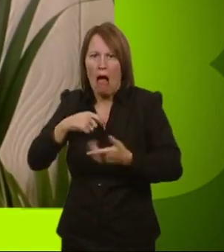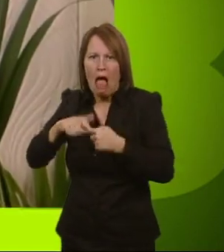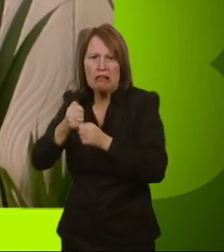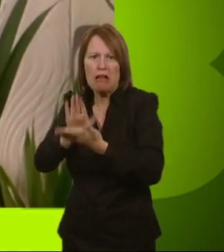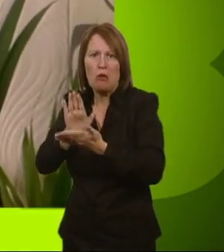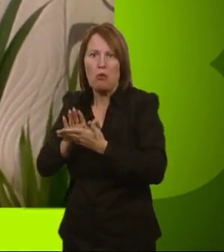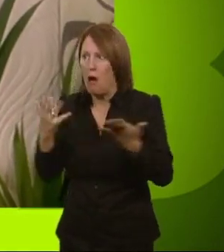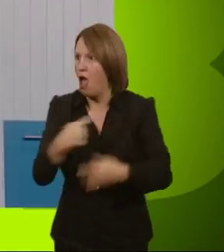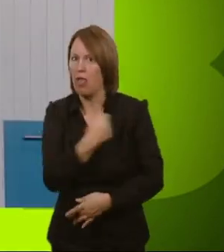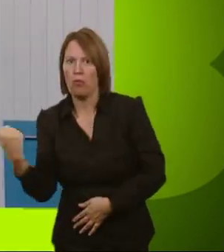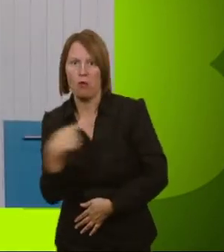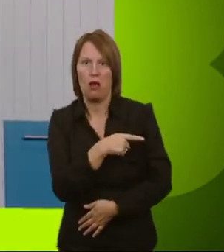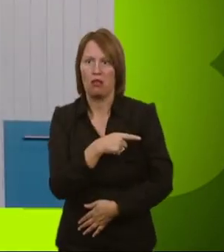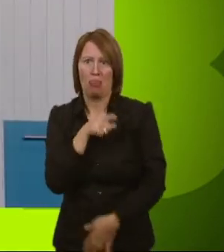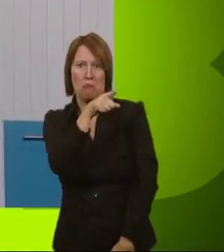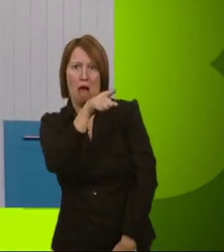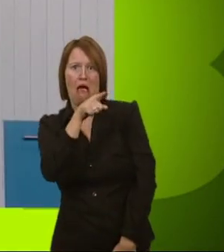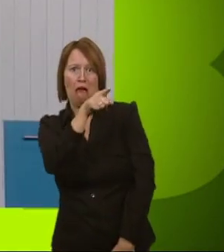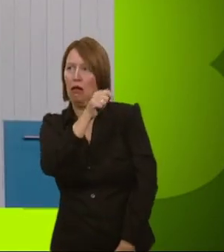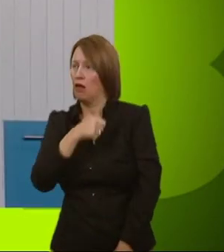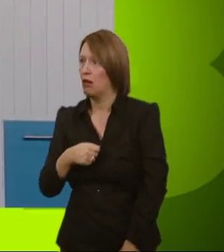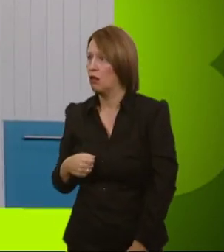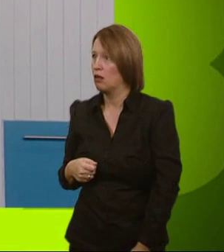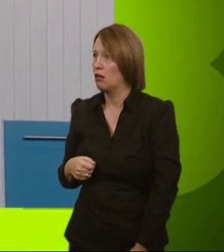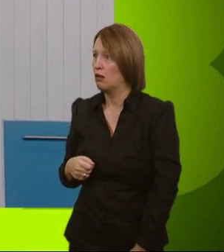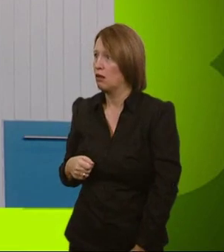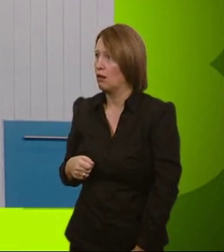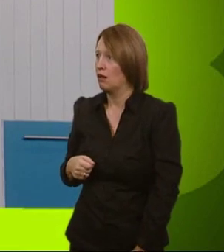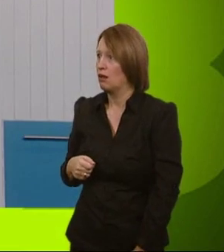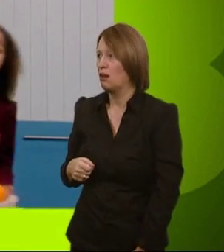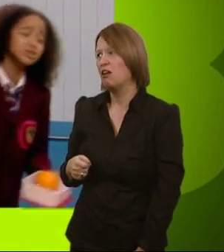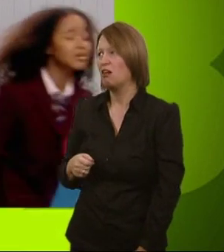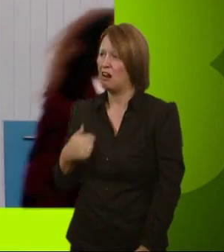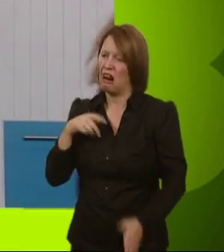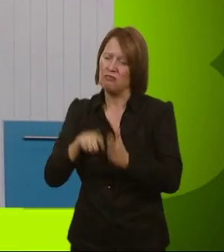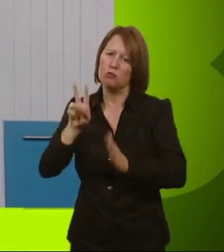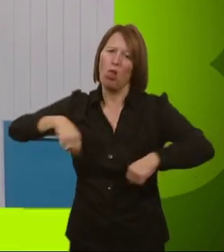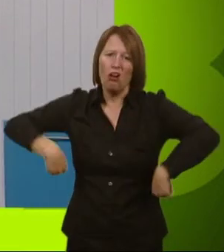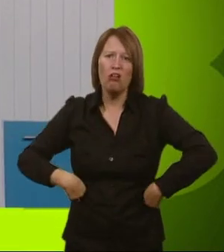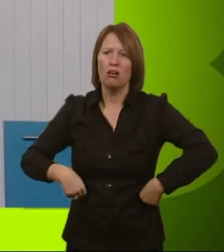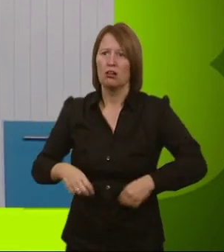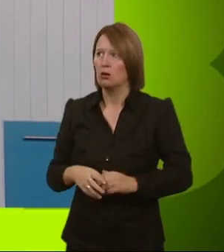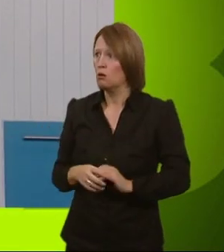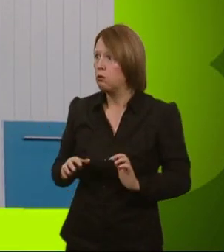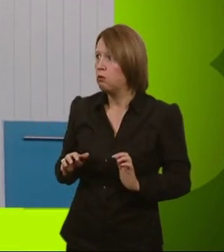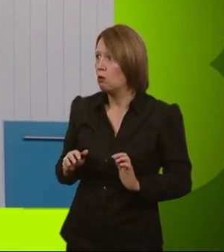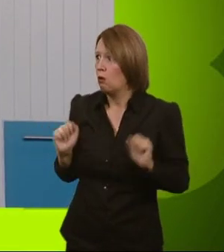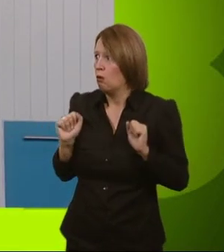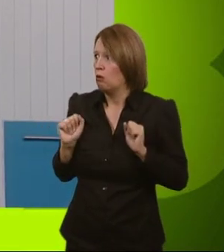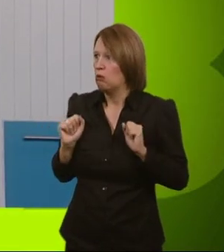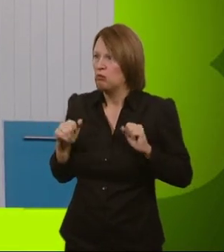which way did it go that way I'm going to be late for school hey weirdy creature did she